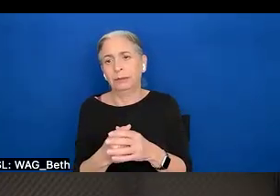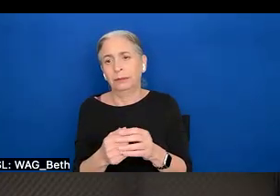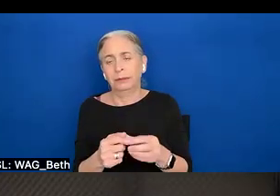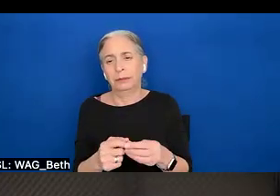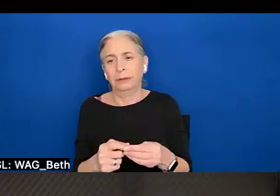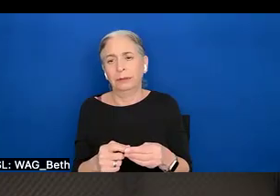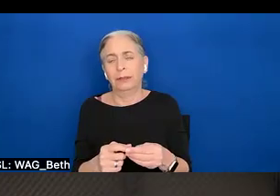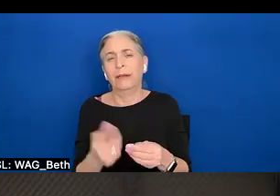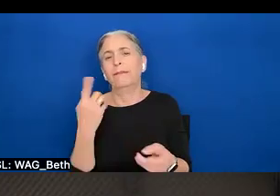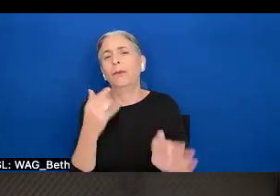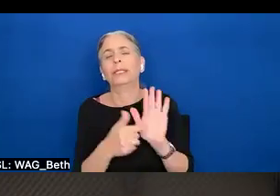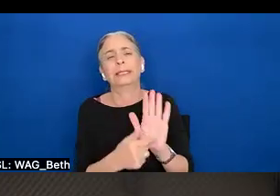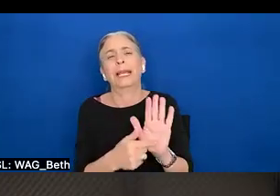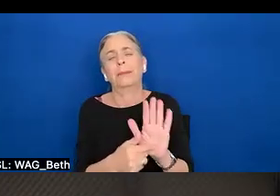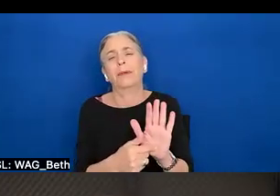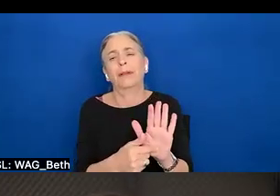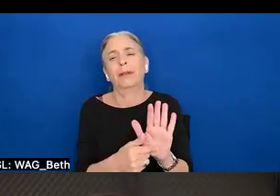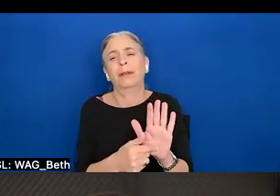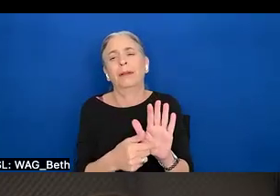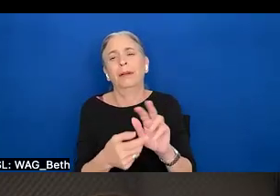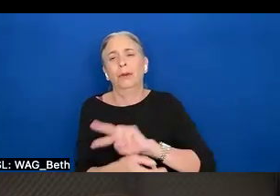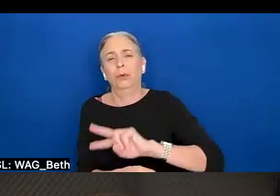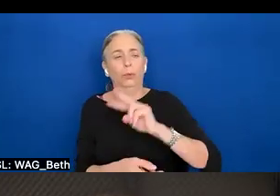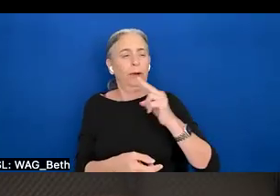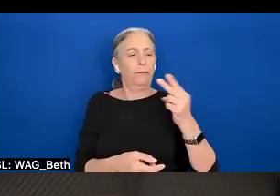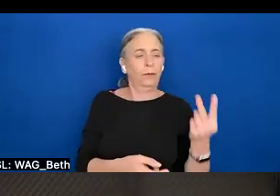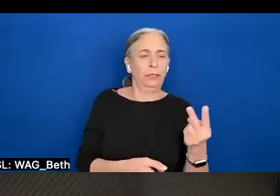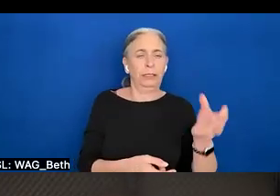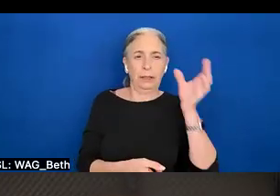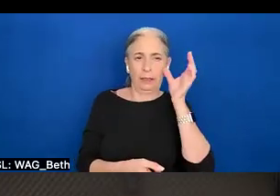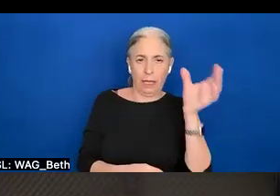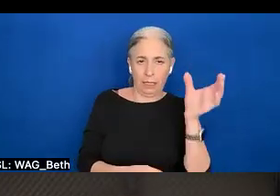Let's take the example reversing the concept.